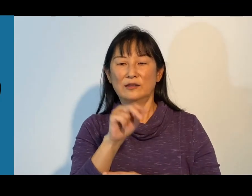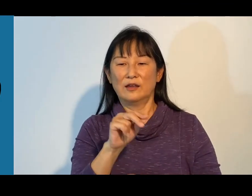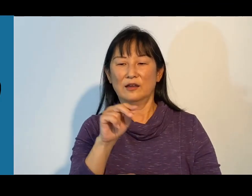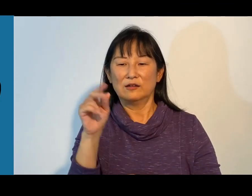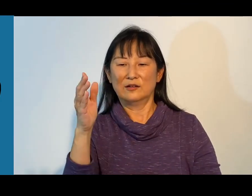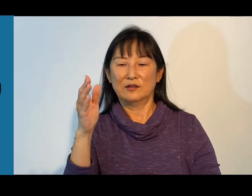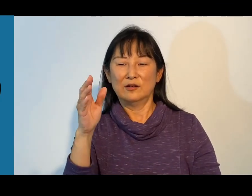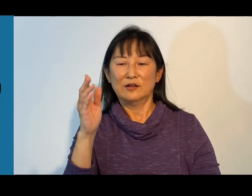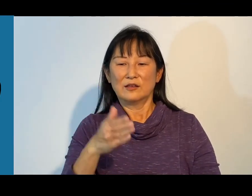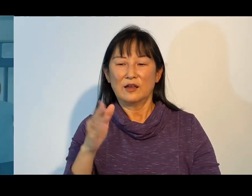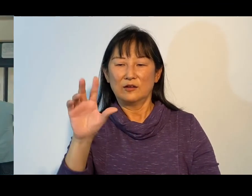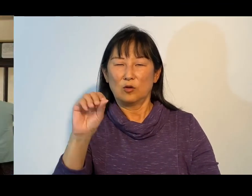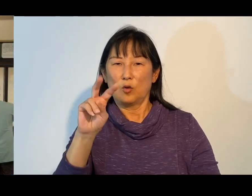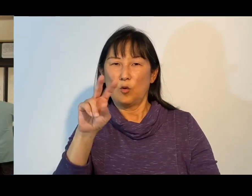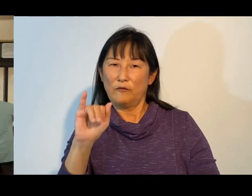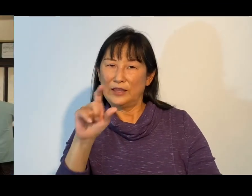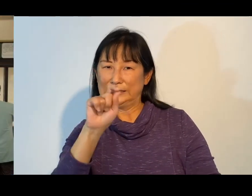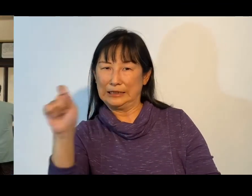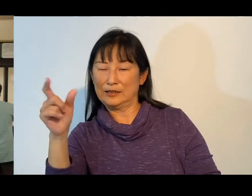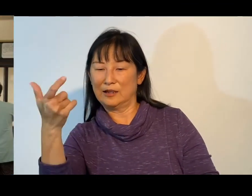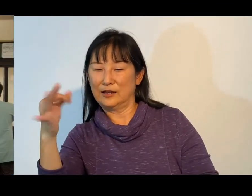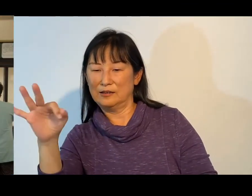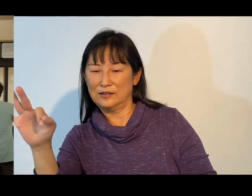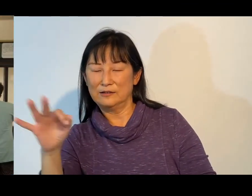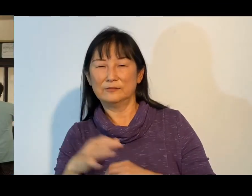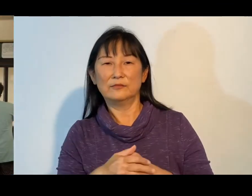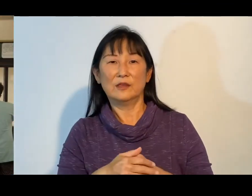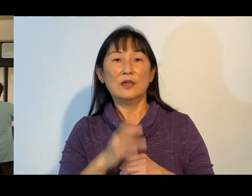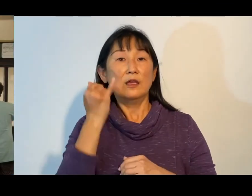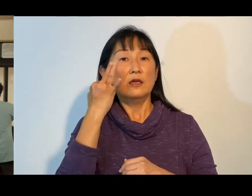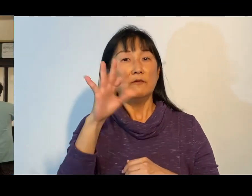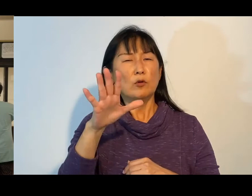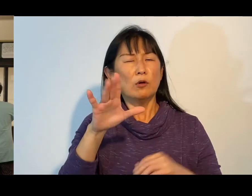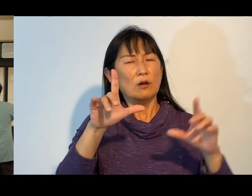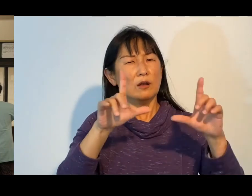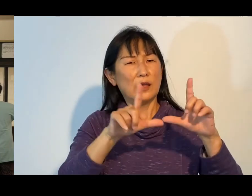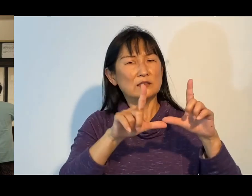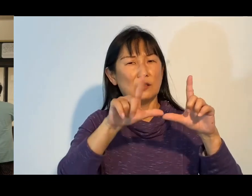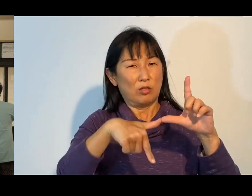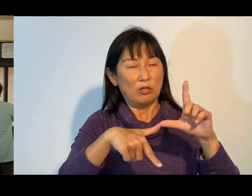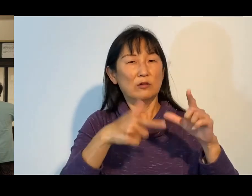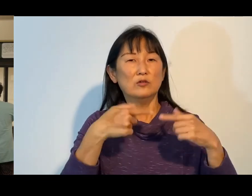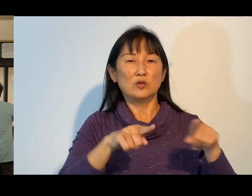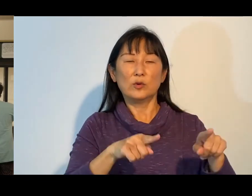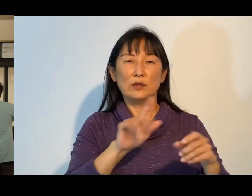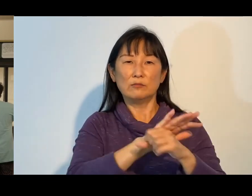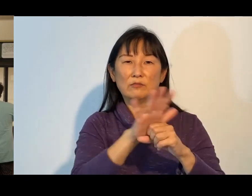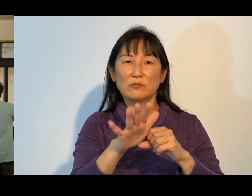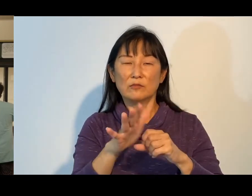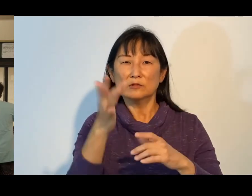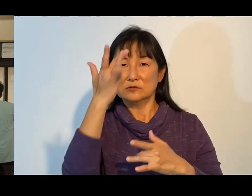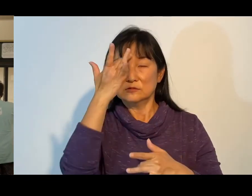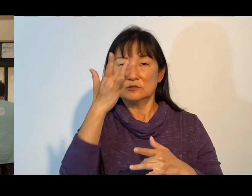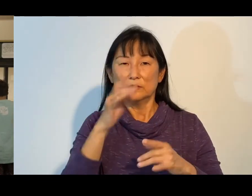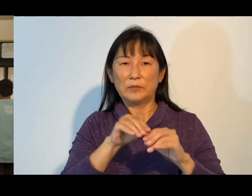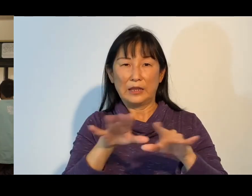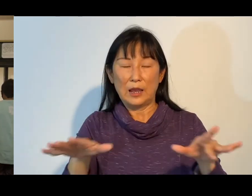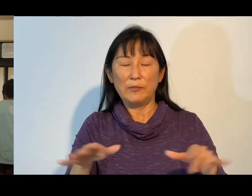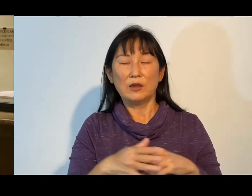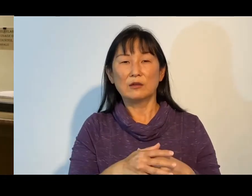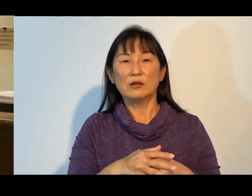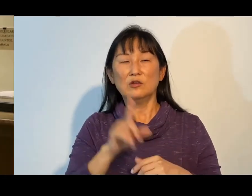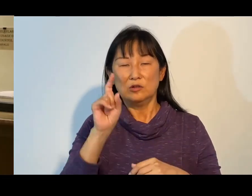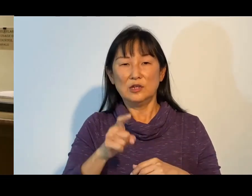Head’s up – if your license or ID expired during the pandemic, you will need to get it renewed within the next month.